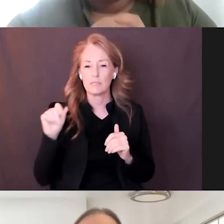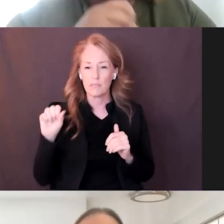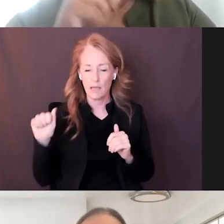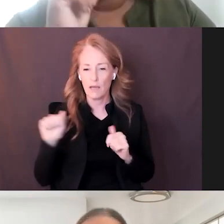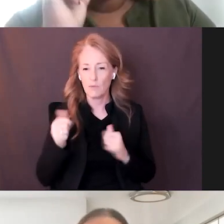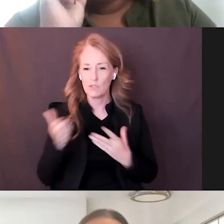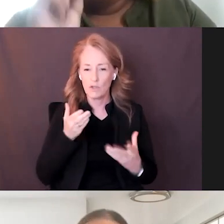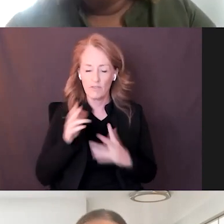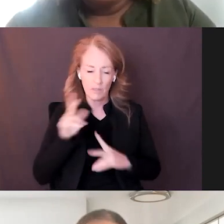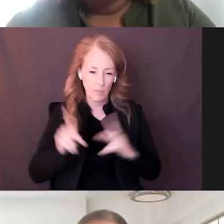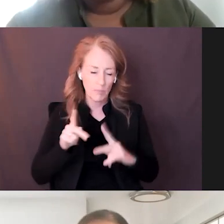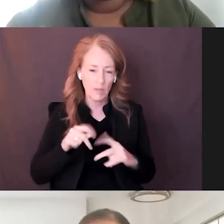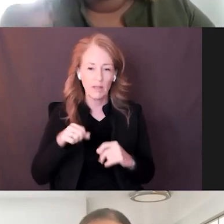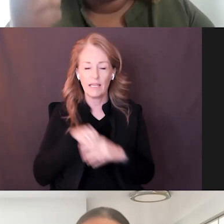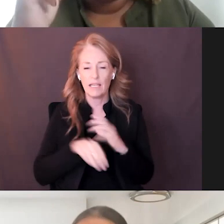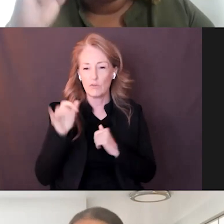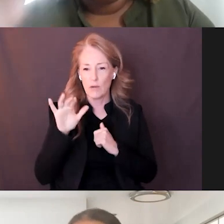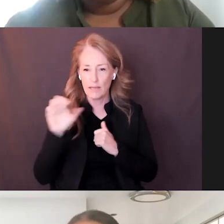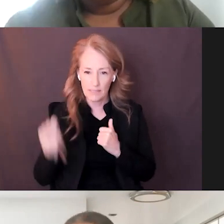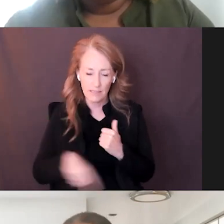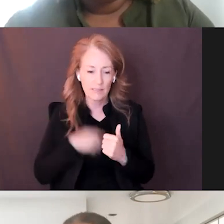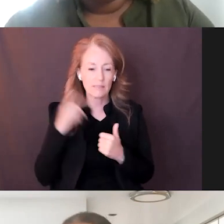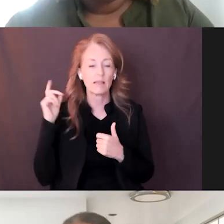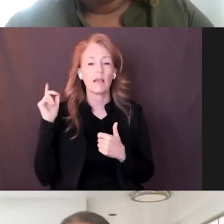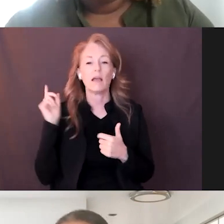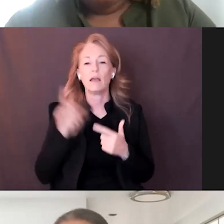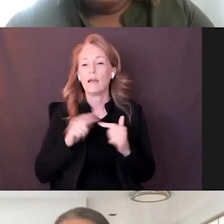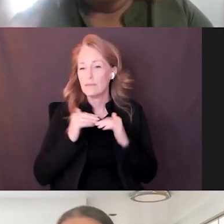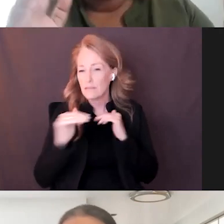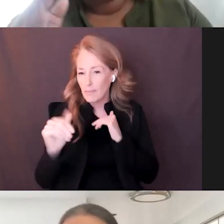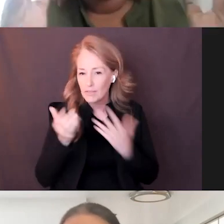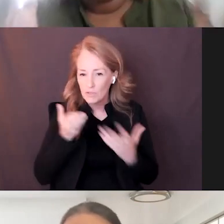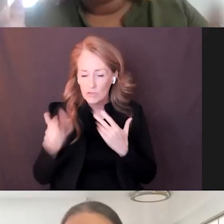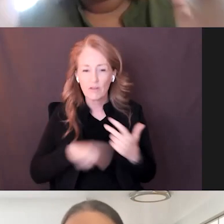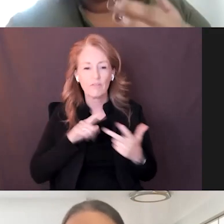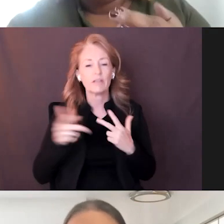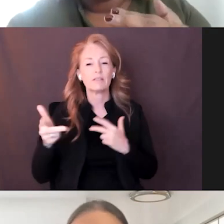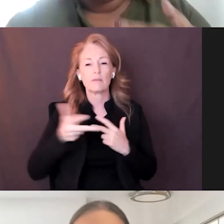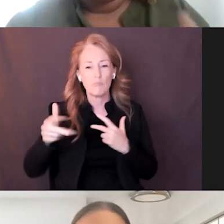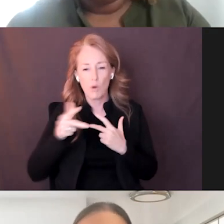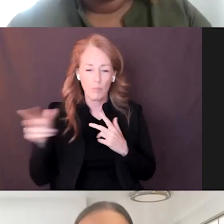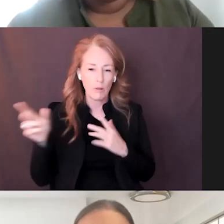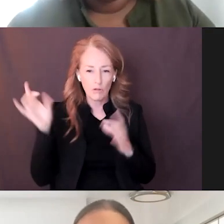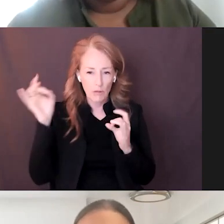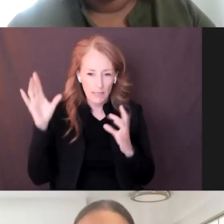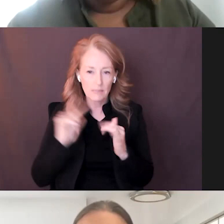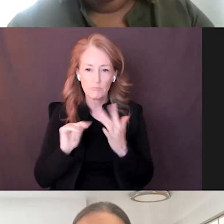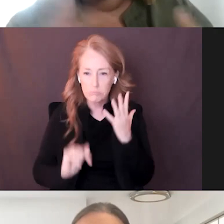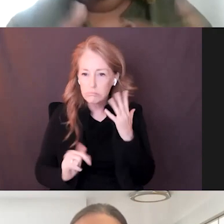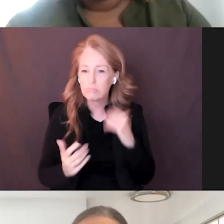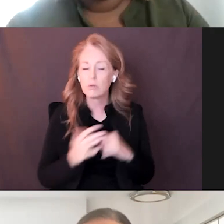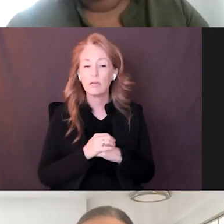CENTER, THE MOBILIZATION SERVICES AND THE STABILIZATION.